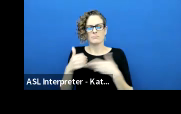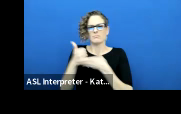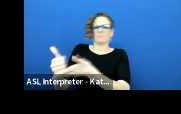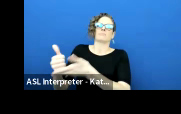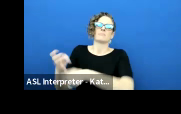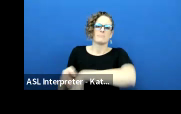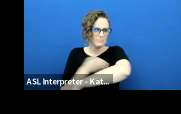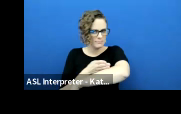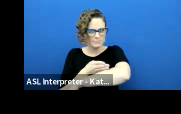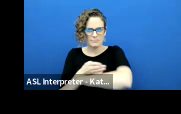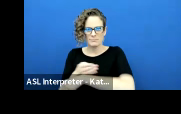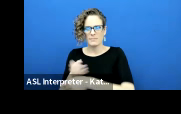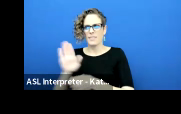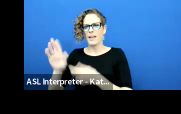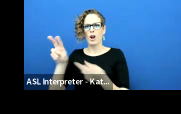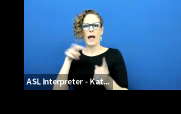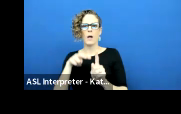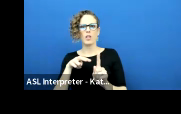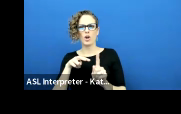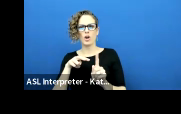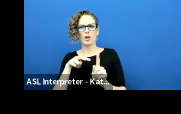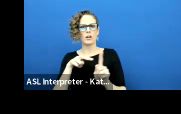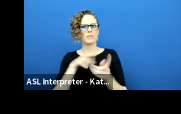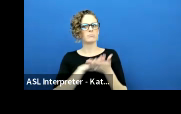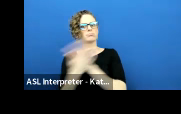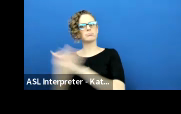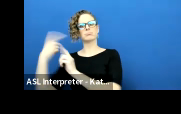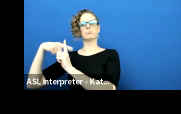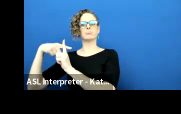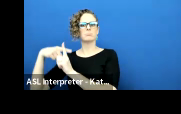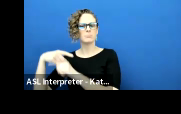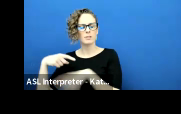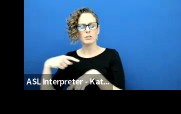their their Outlook uh radically so try to figure out what's gonna have the greatest positive impact